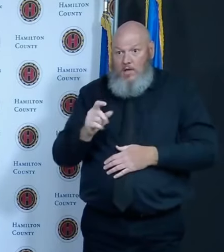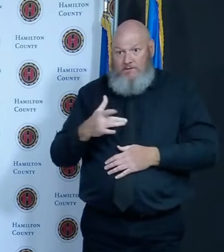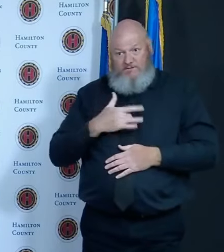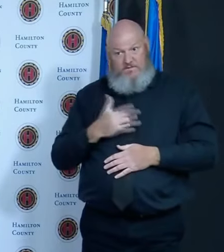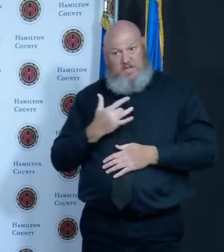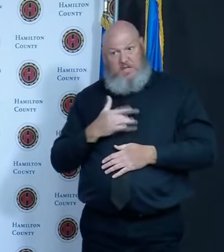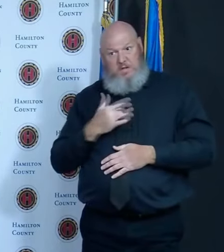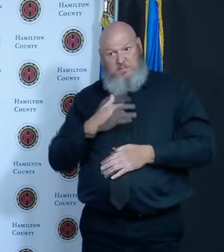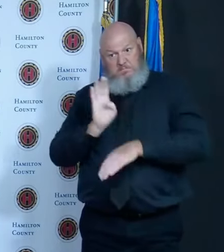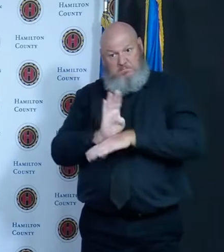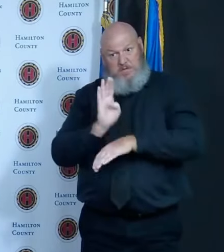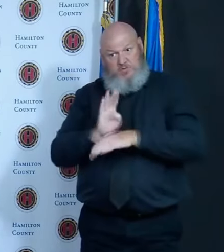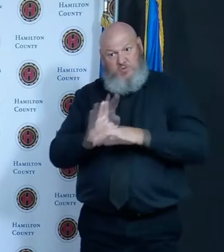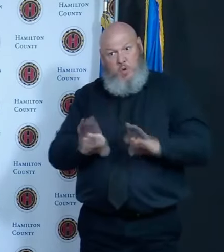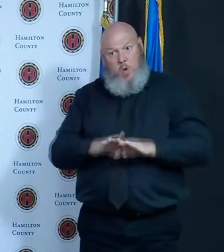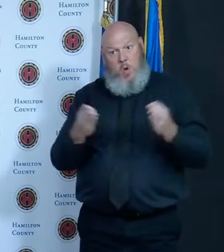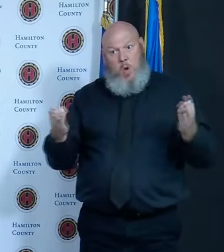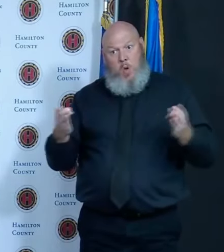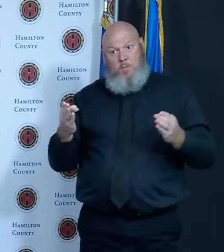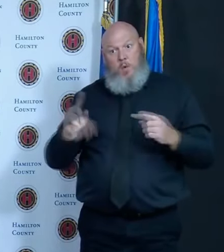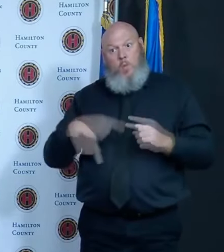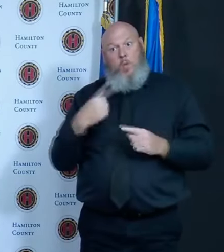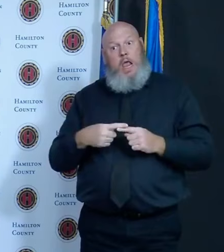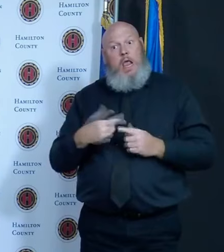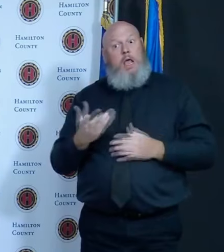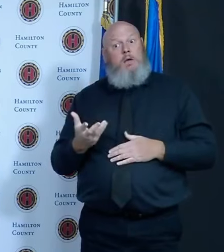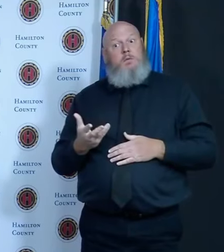timetable right now but yes I can tell you there are already active